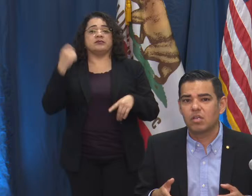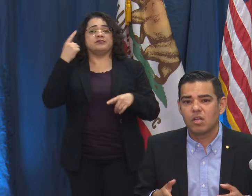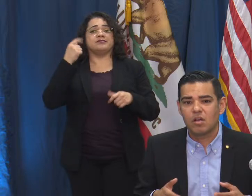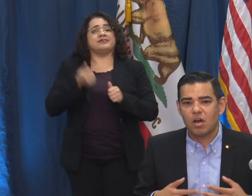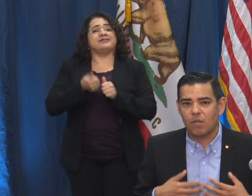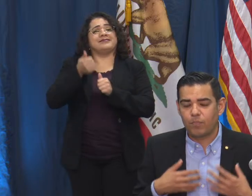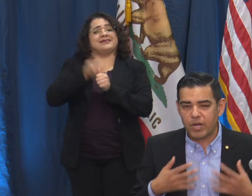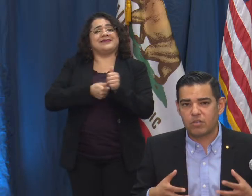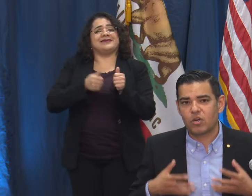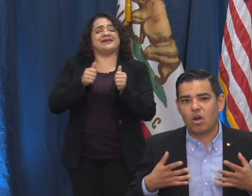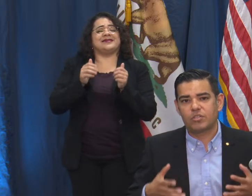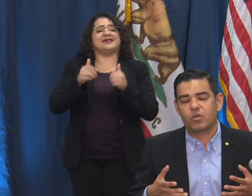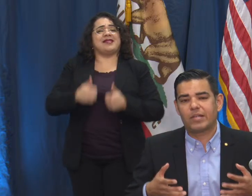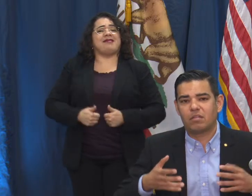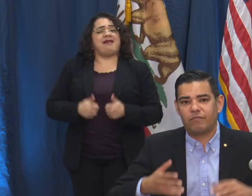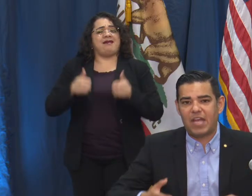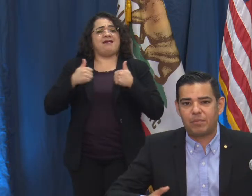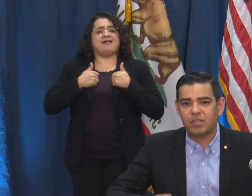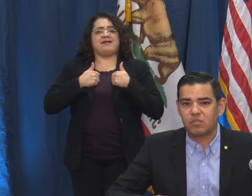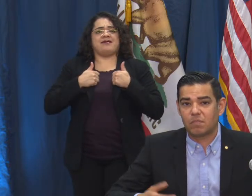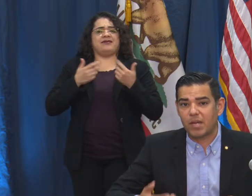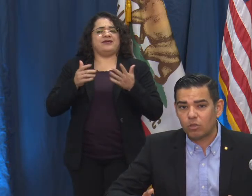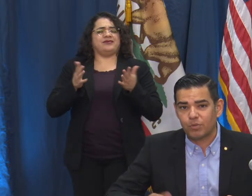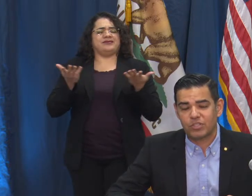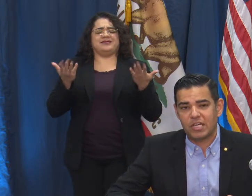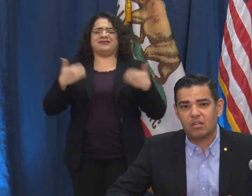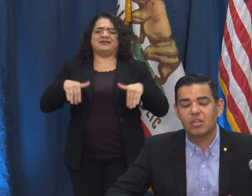Our prayers, our hearts go out to the families and to the medical personnel and